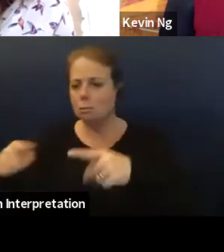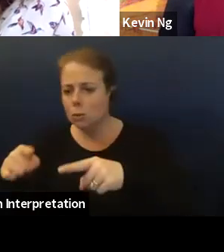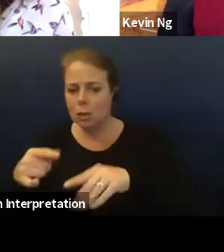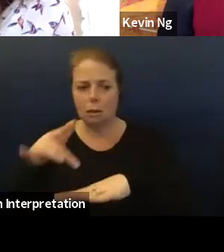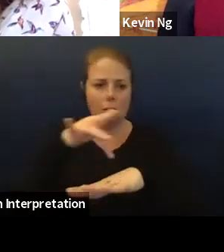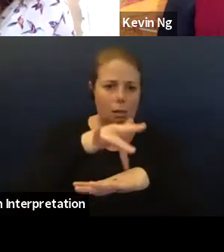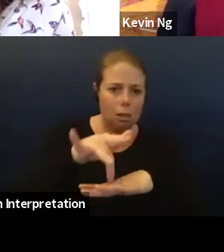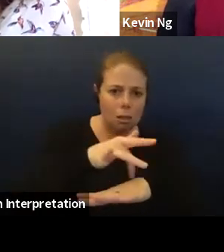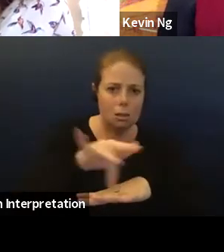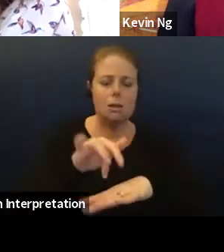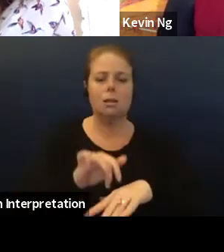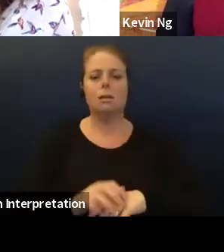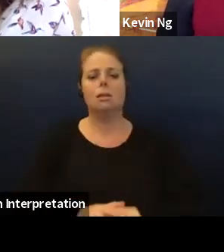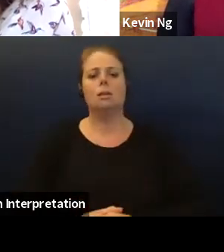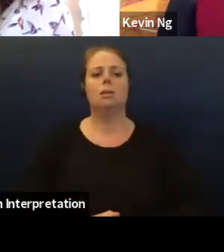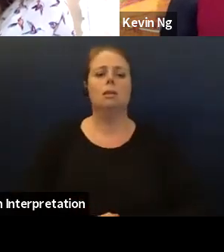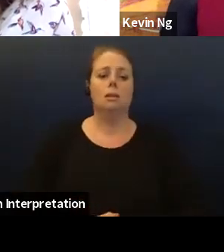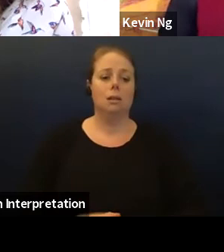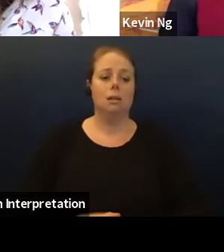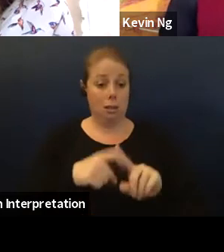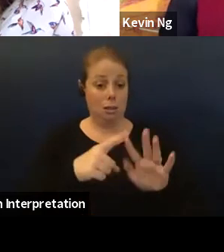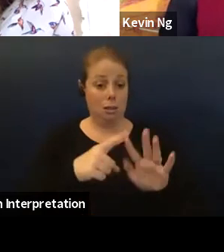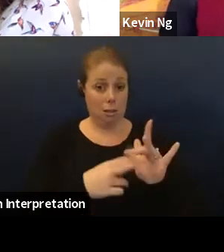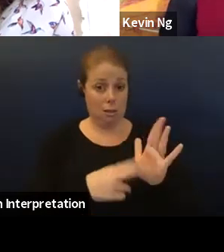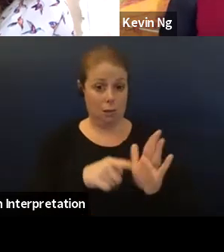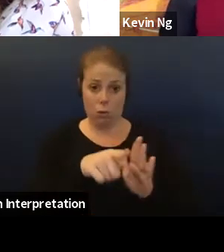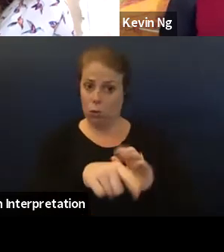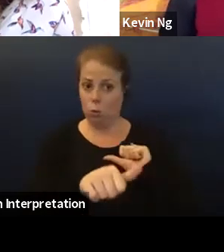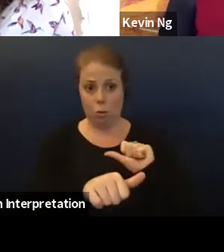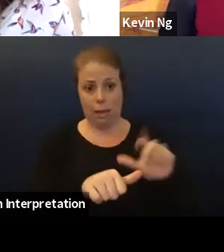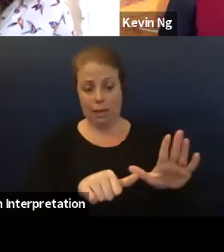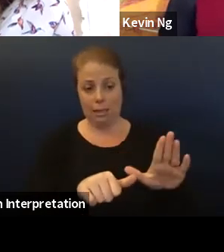Kevin, you're excellent at the intersection of this where you can actually notice particularly in